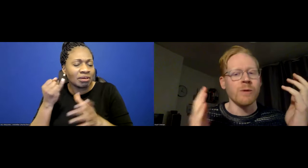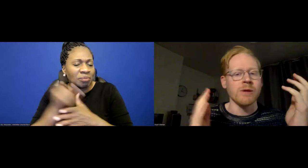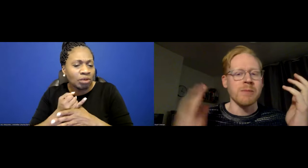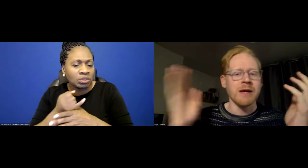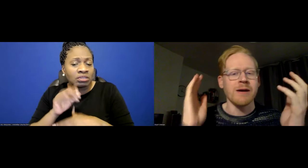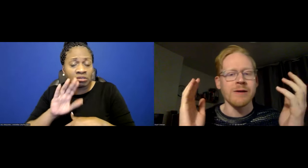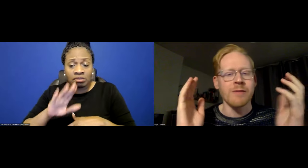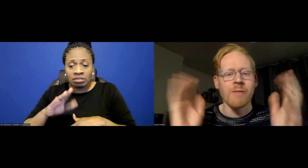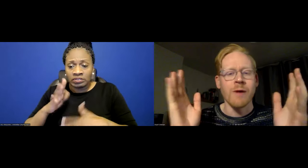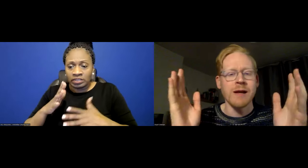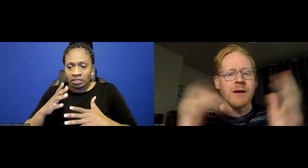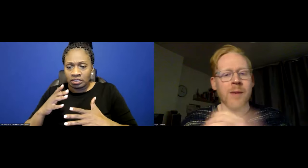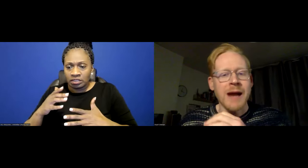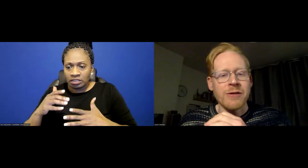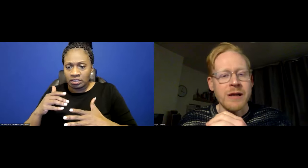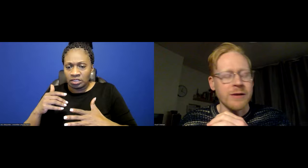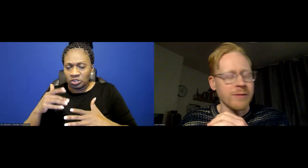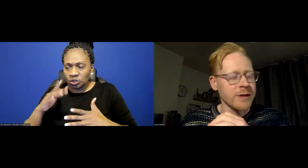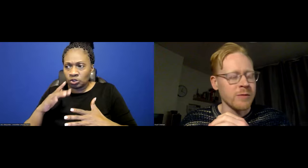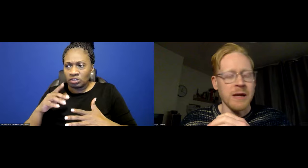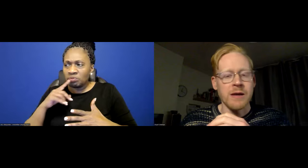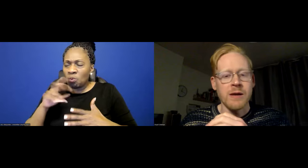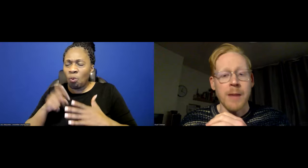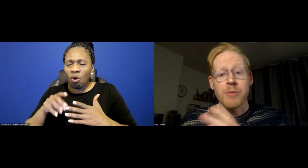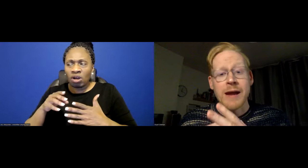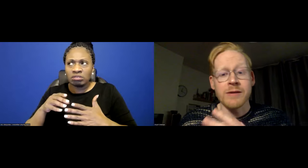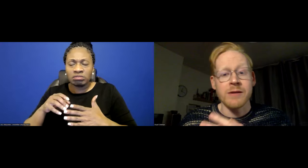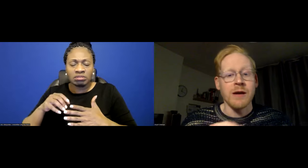or to be kind of avoided, but actually something to be embraced